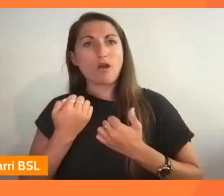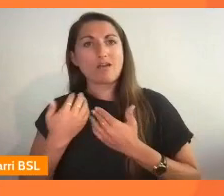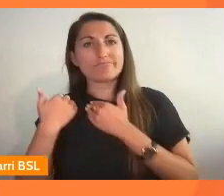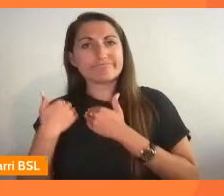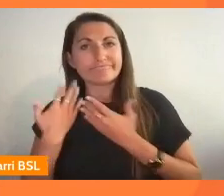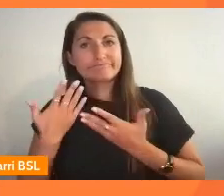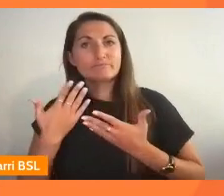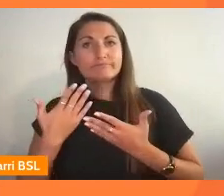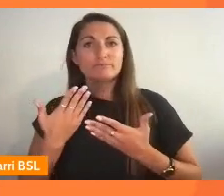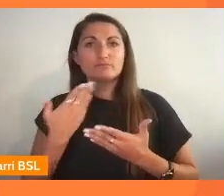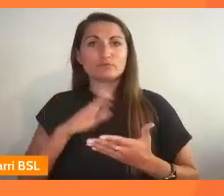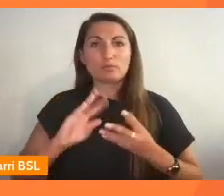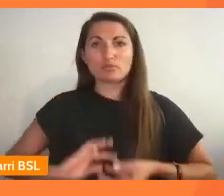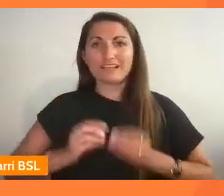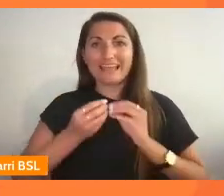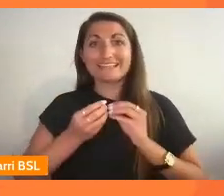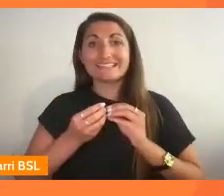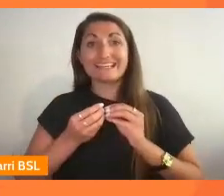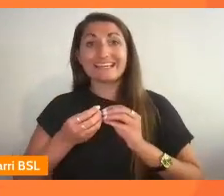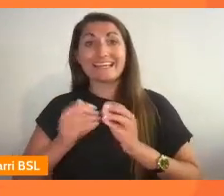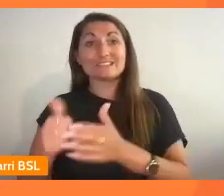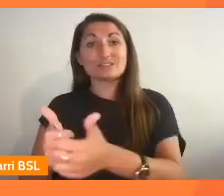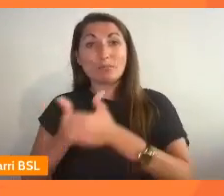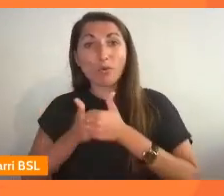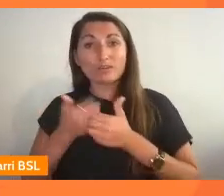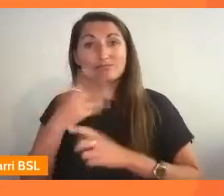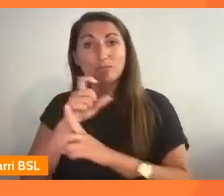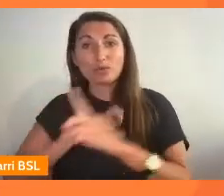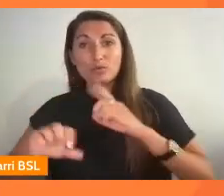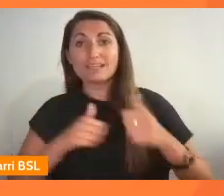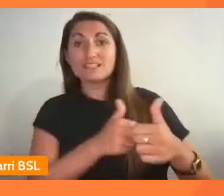and our artists and so the co-dependent relationship is understanding what